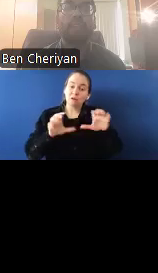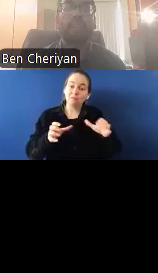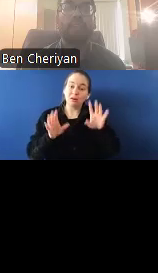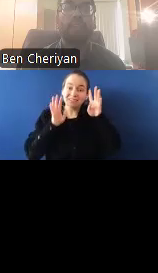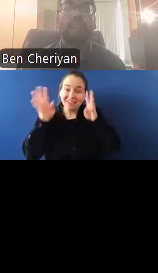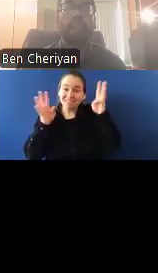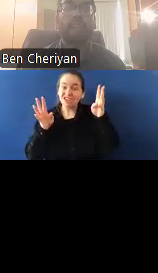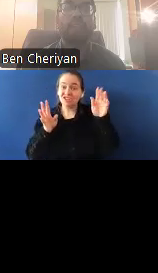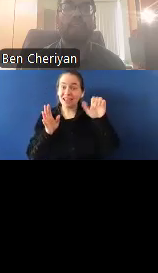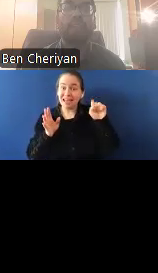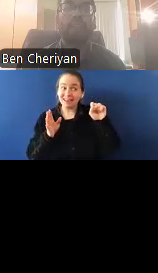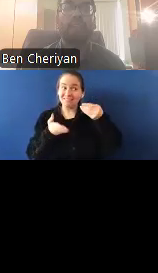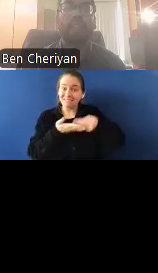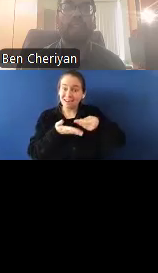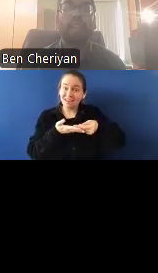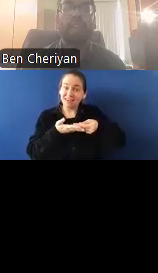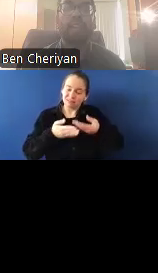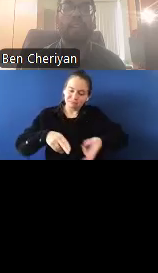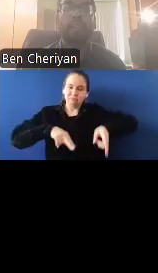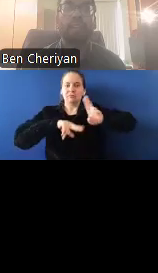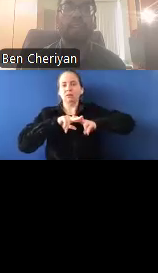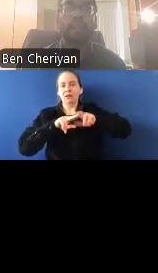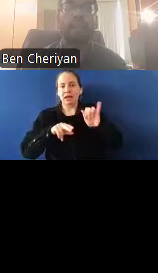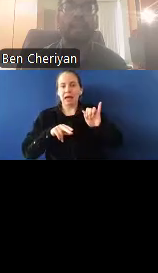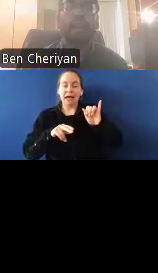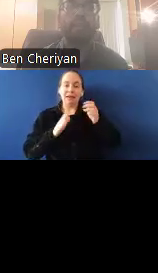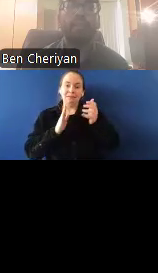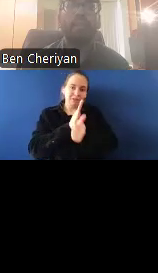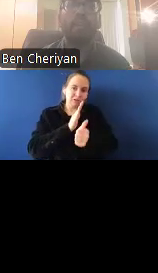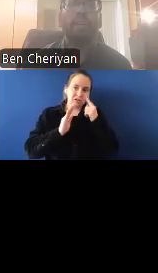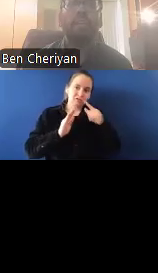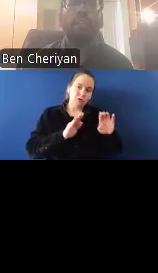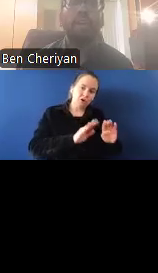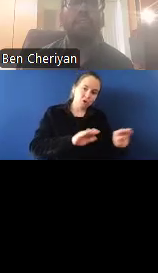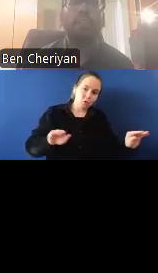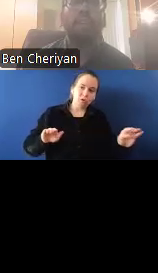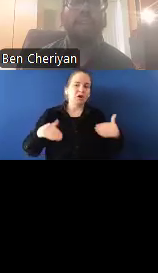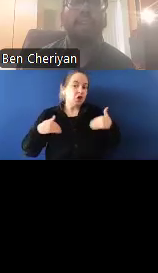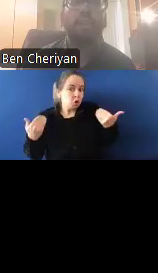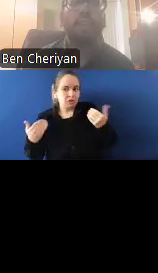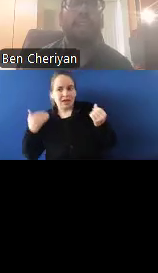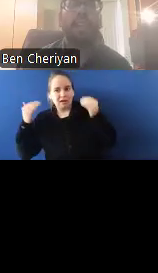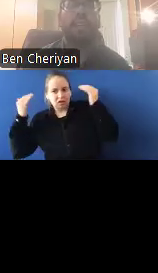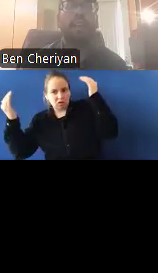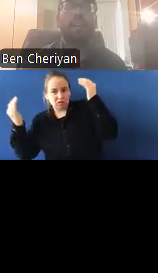to increase AI literacy for youth and adults. Before I conclude my remarks, I do want to thank